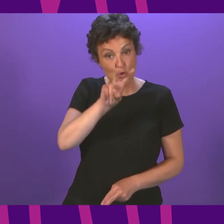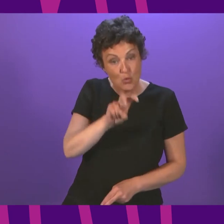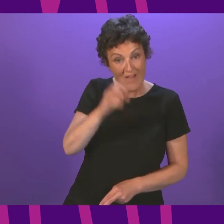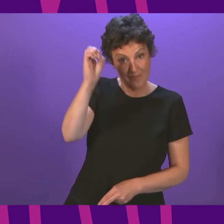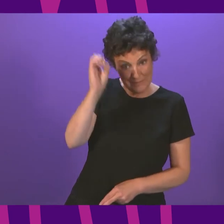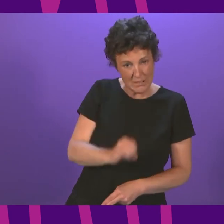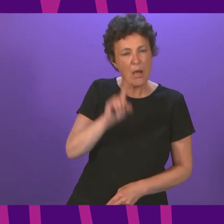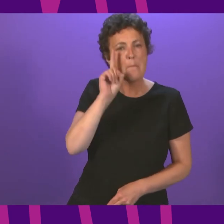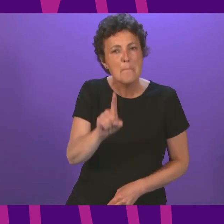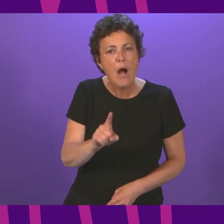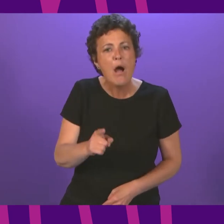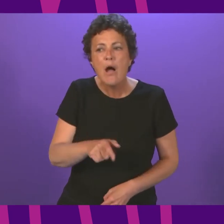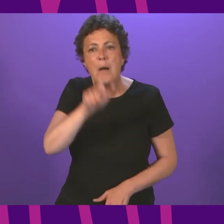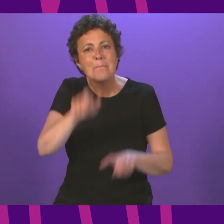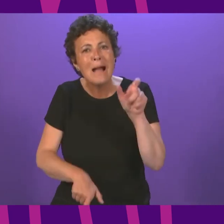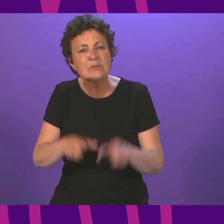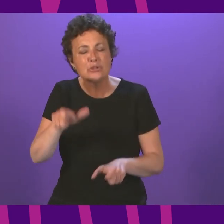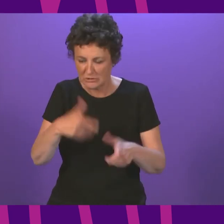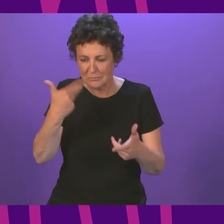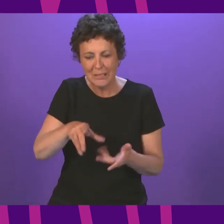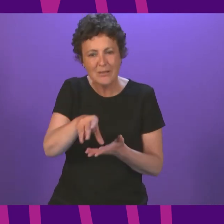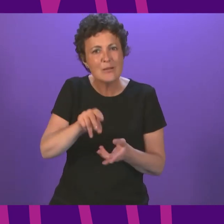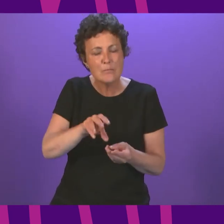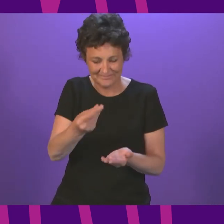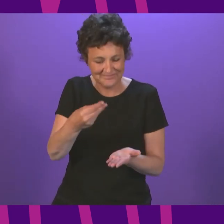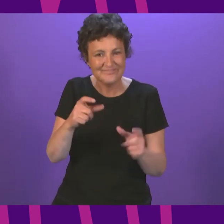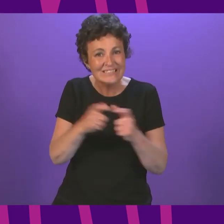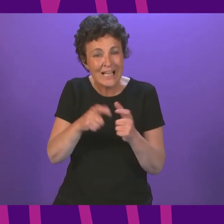over and above inflation between 2015 and 2019?